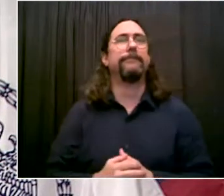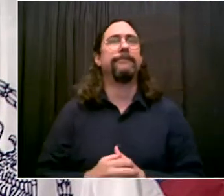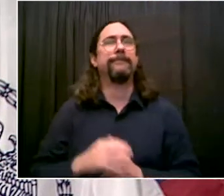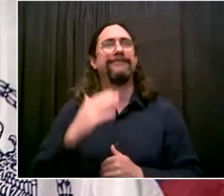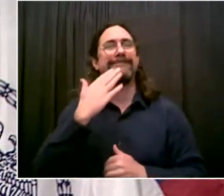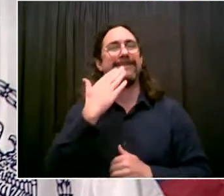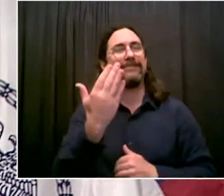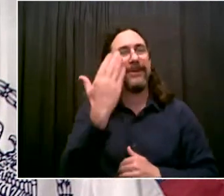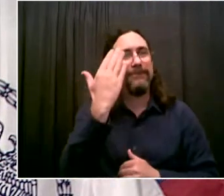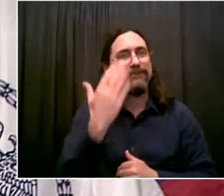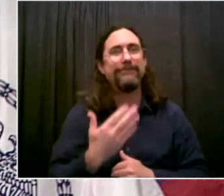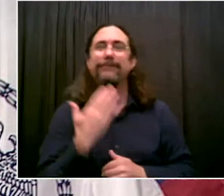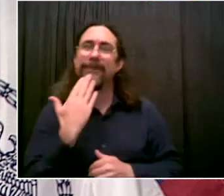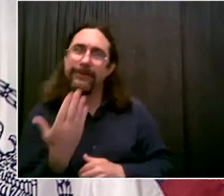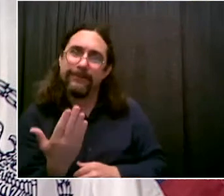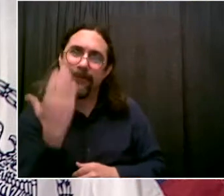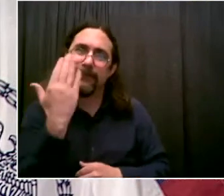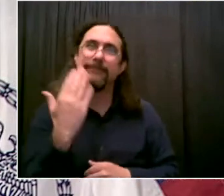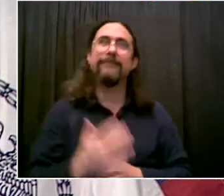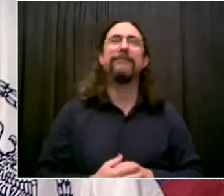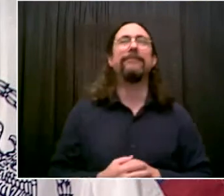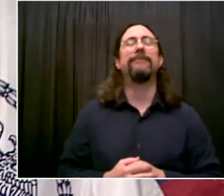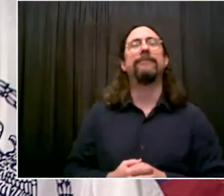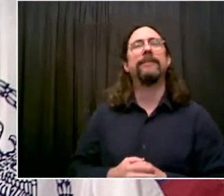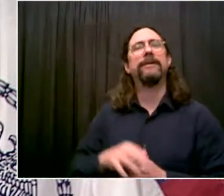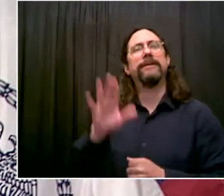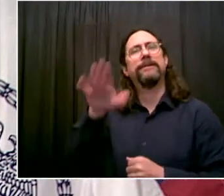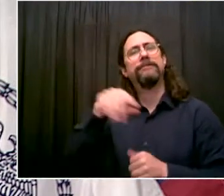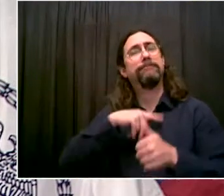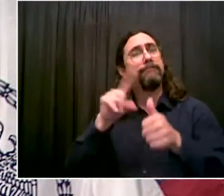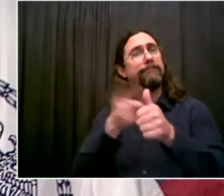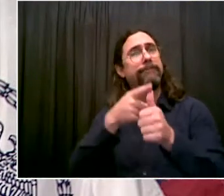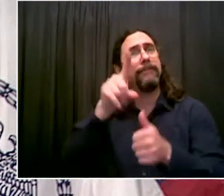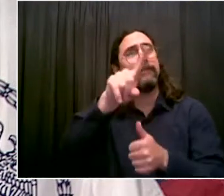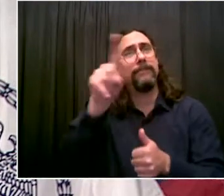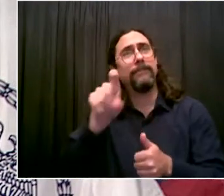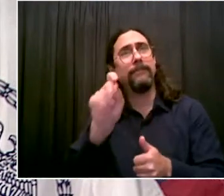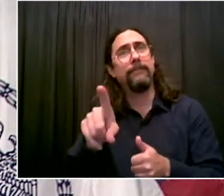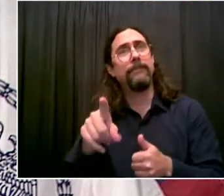THANK YOU. Reporter: